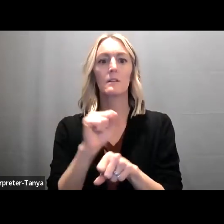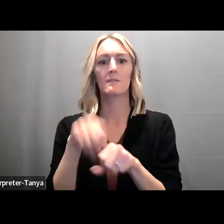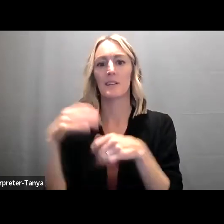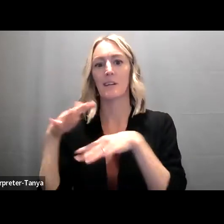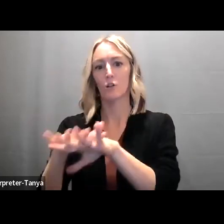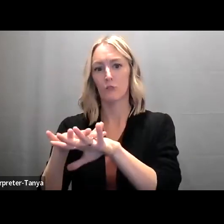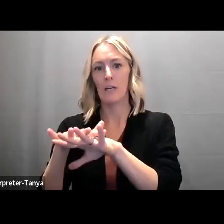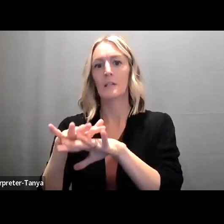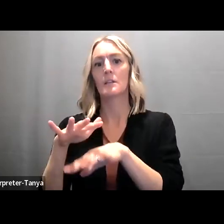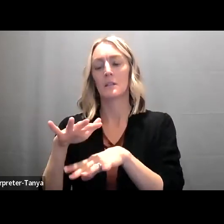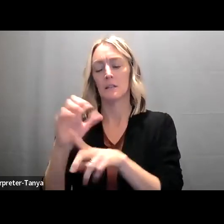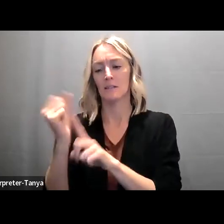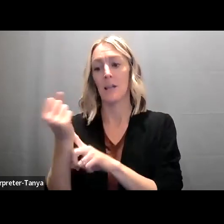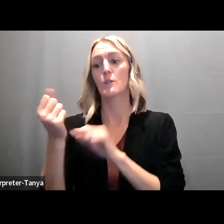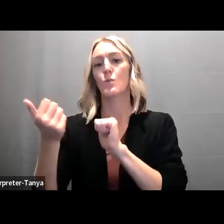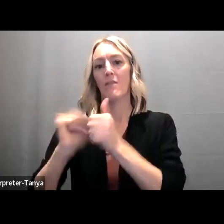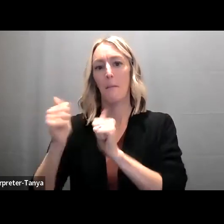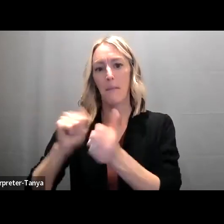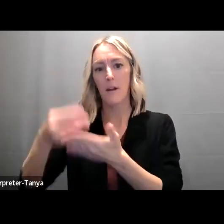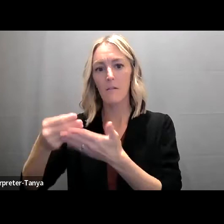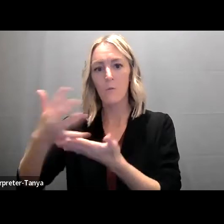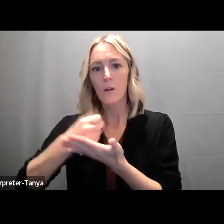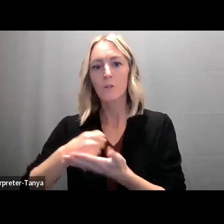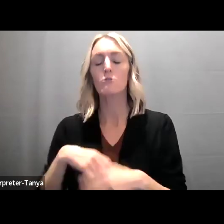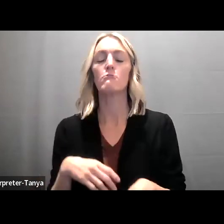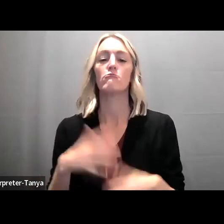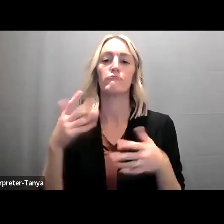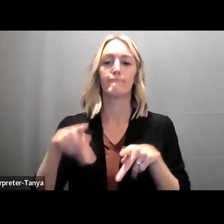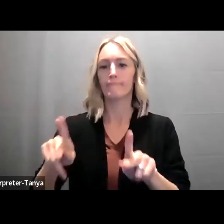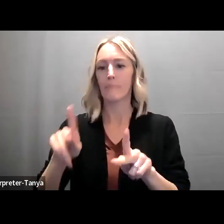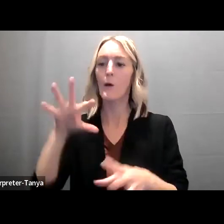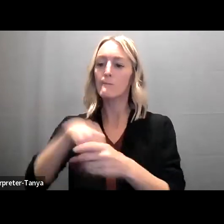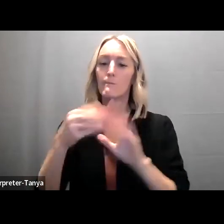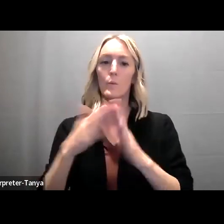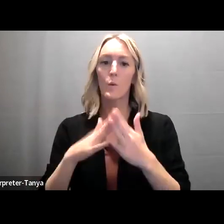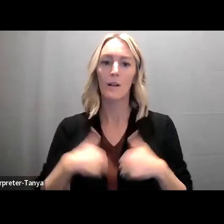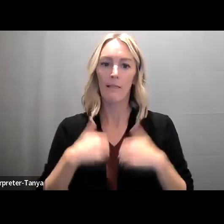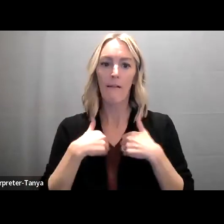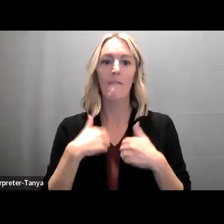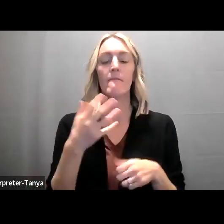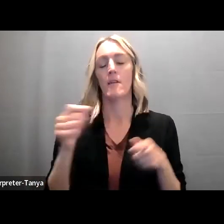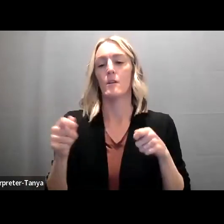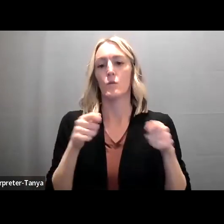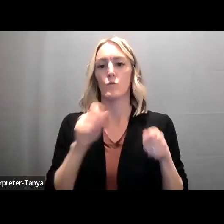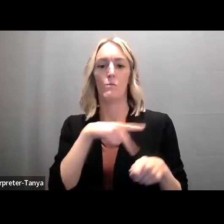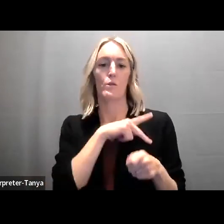at competitive wages. Allow participation in community life and control resources.